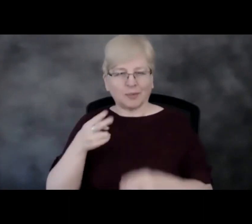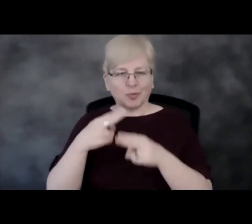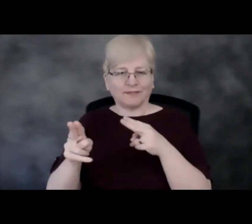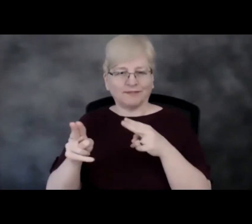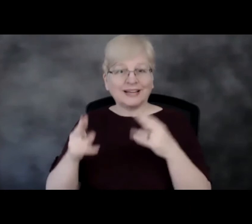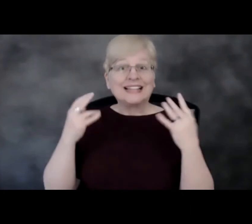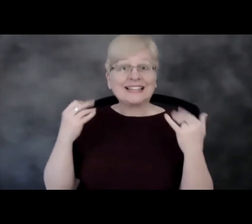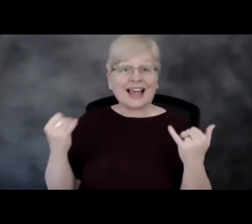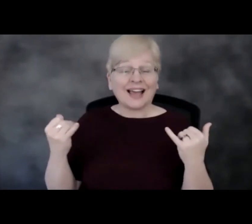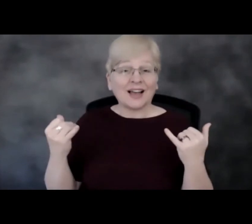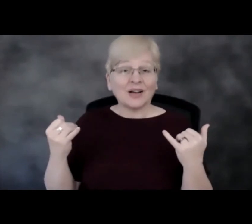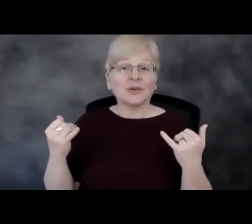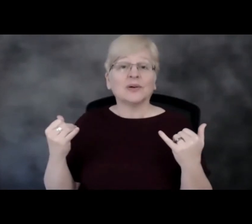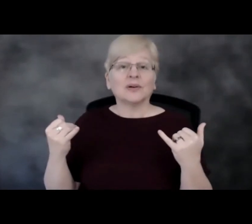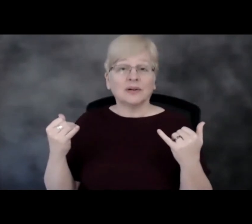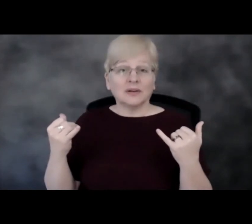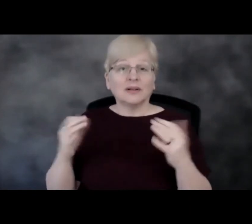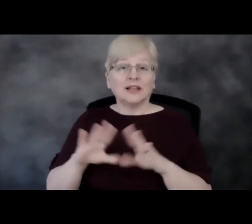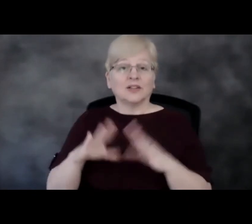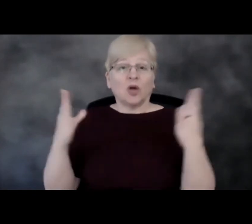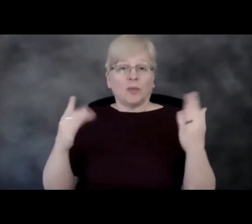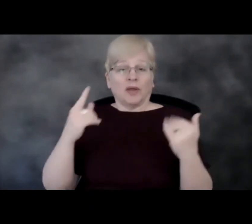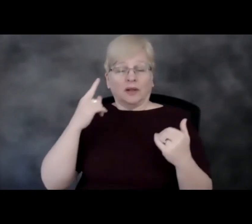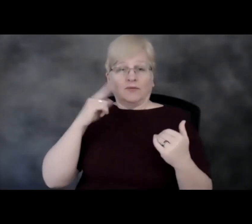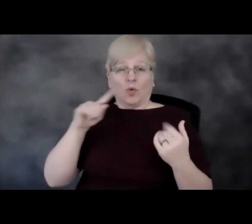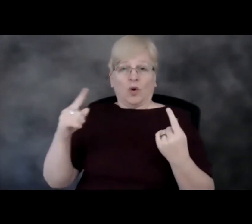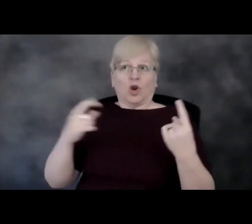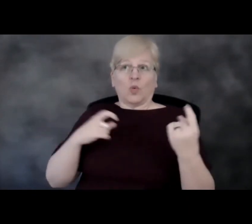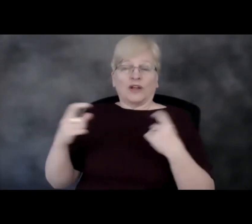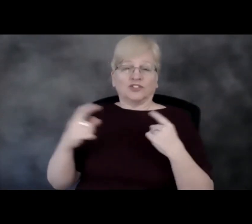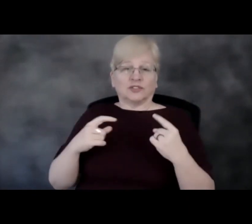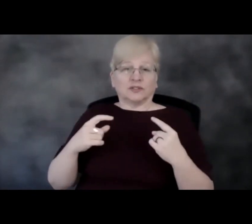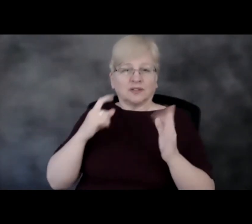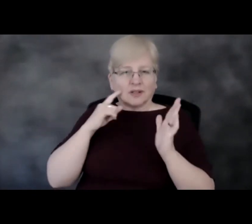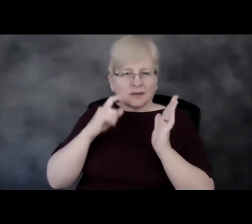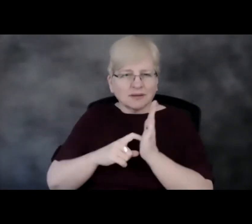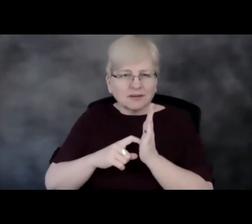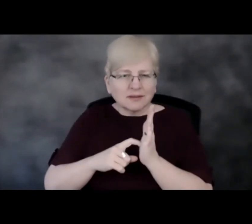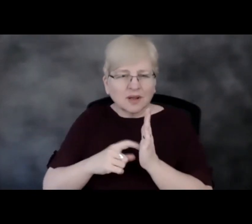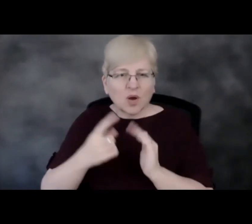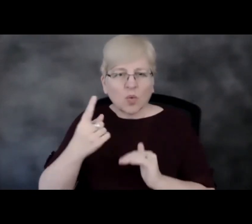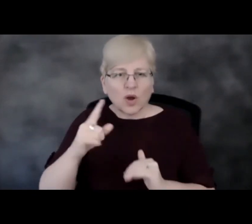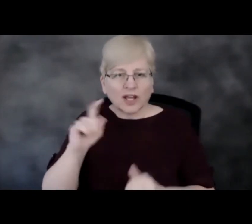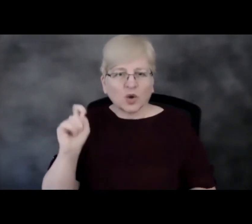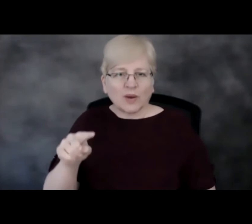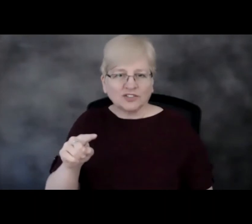17:35:49 questions. There was one question I want to be sure I did not misinterpret.